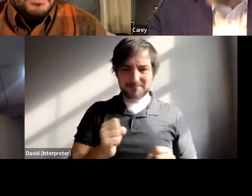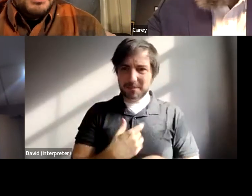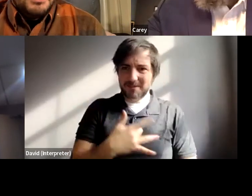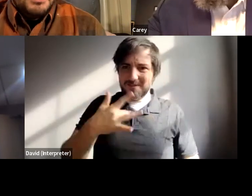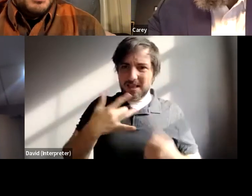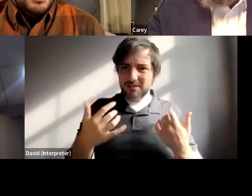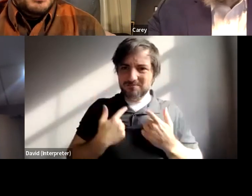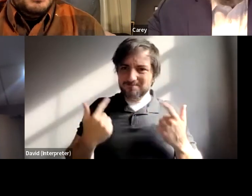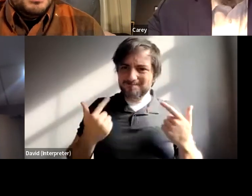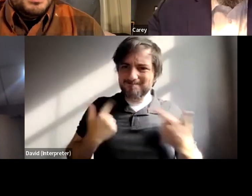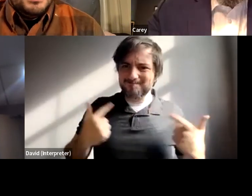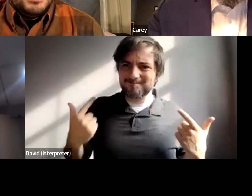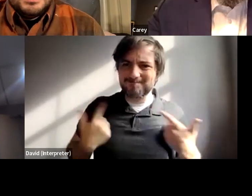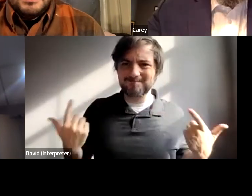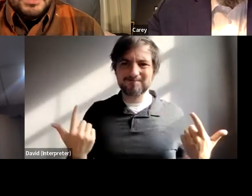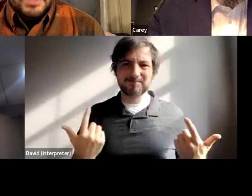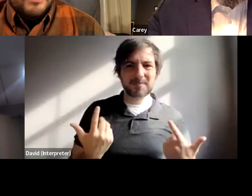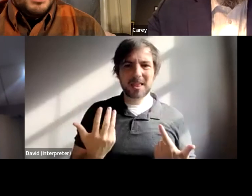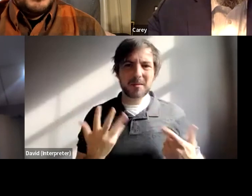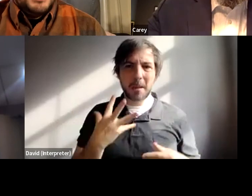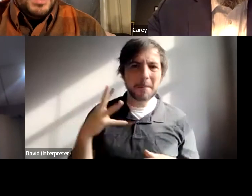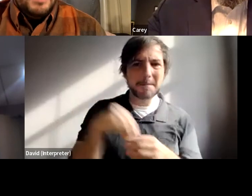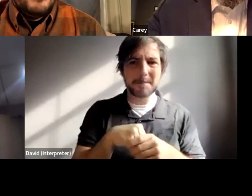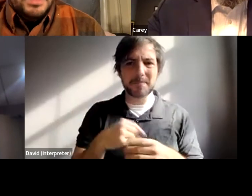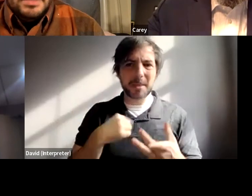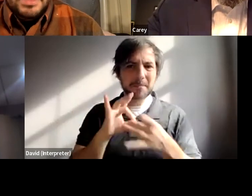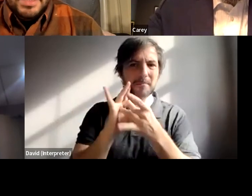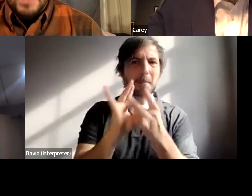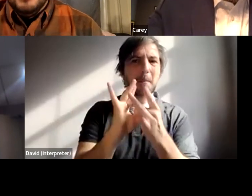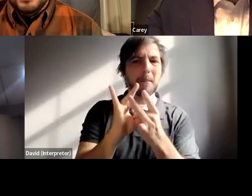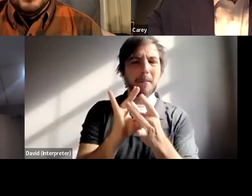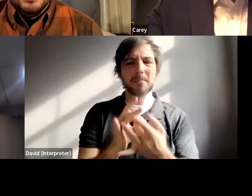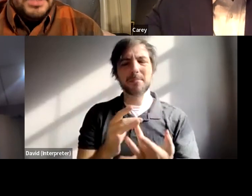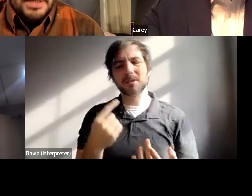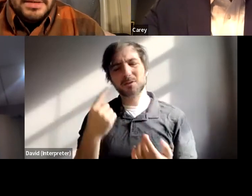and belonging. I think that's something that everyone should have, and again, being able to do it